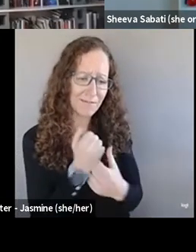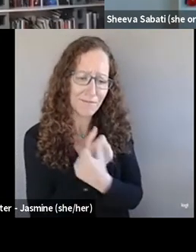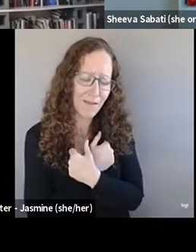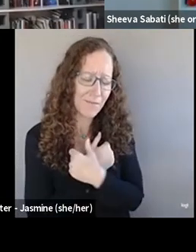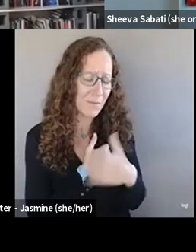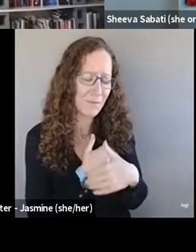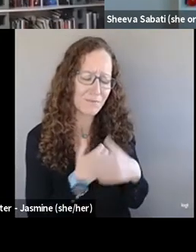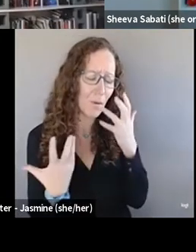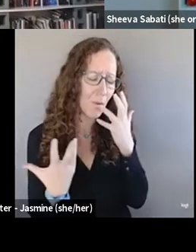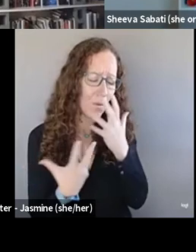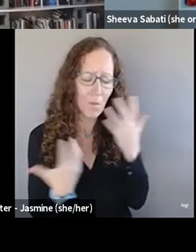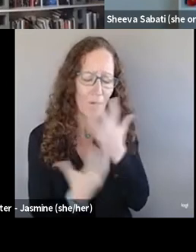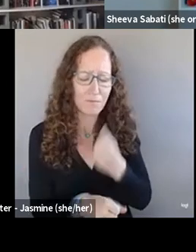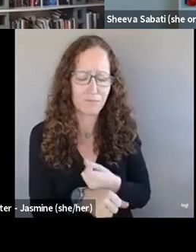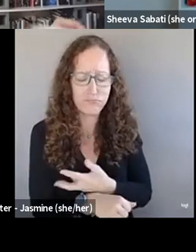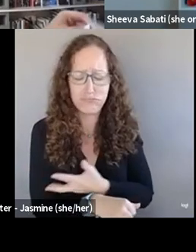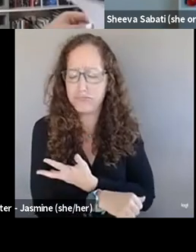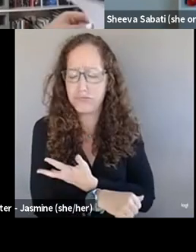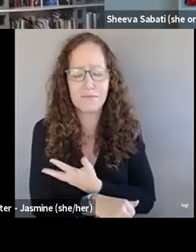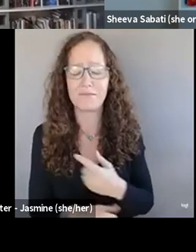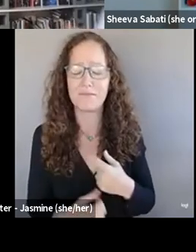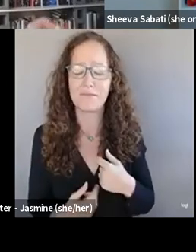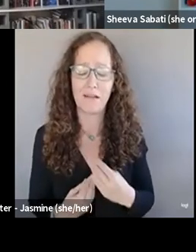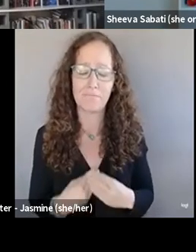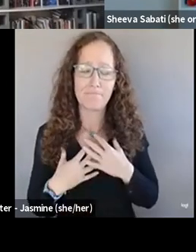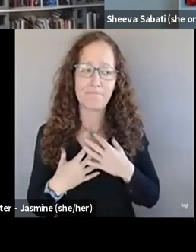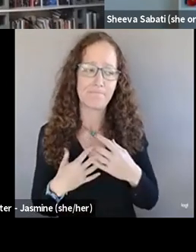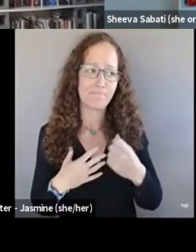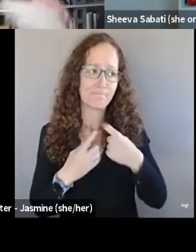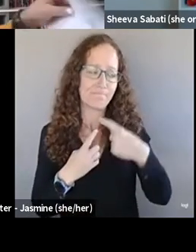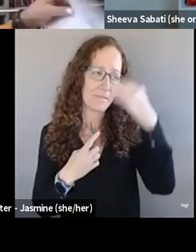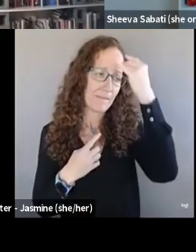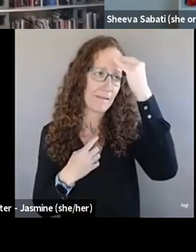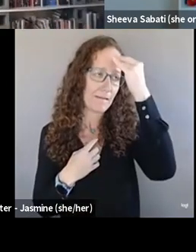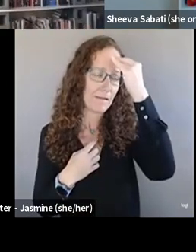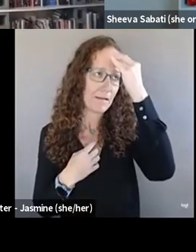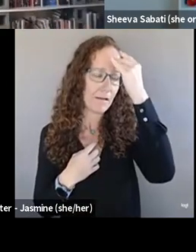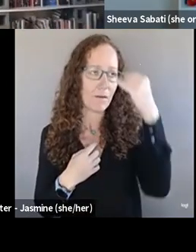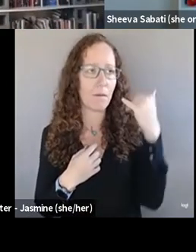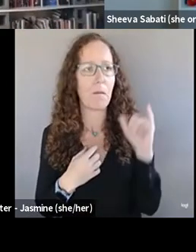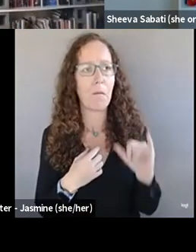and it really just made me think about how you can be so used to